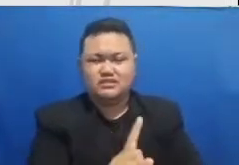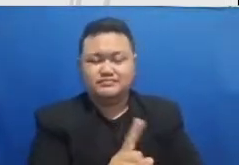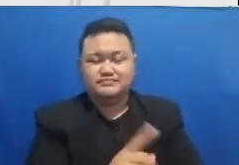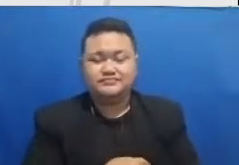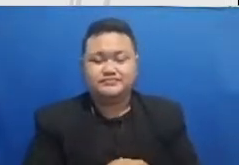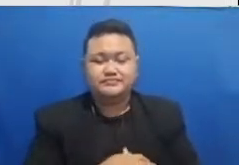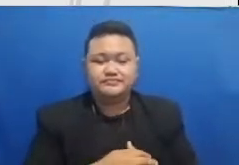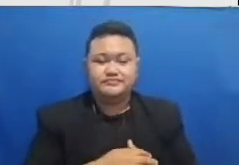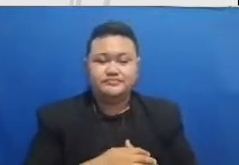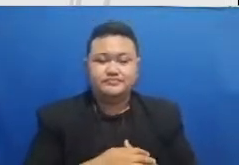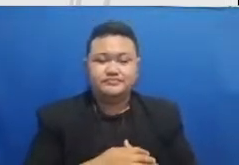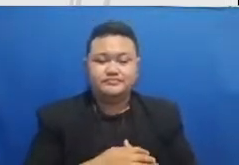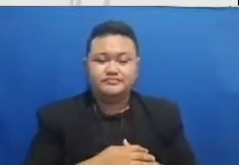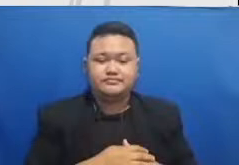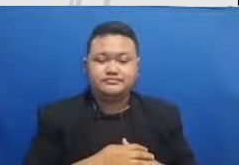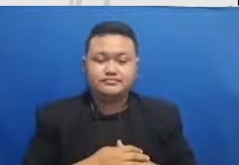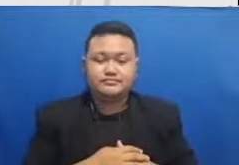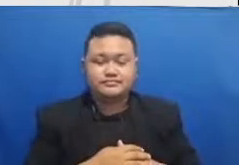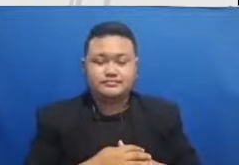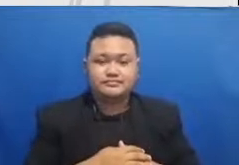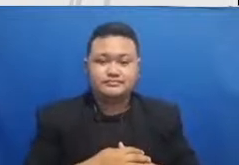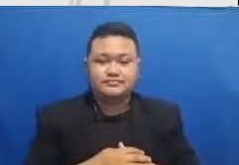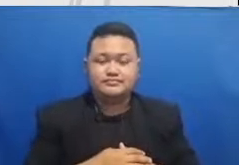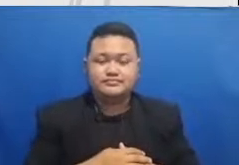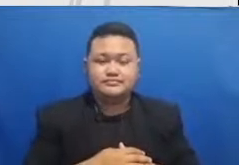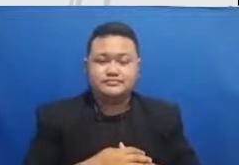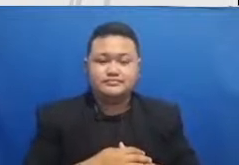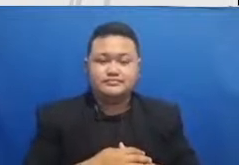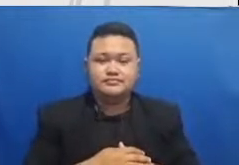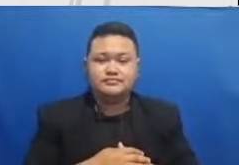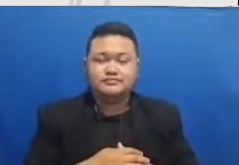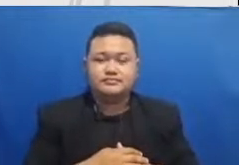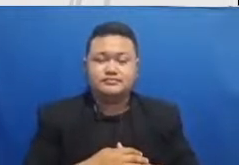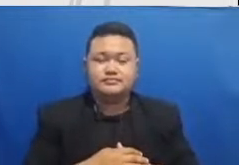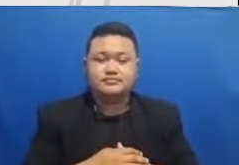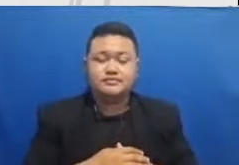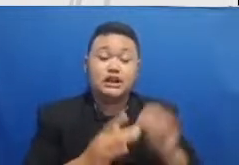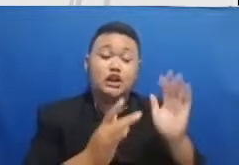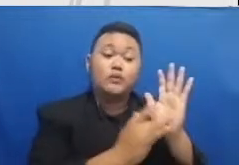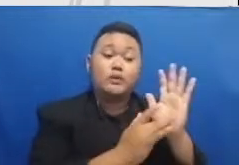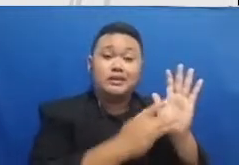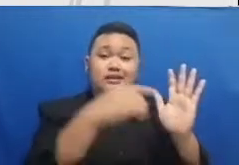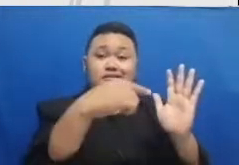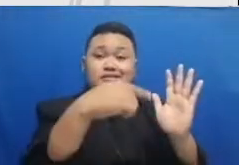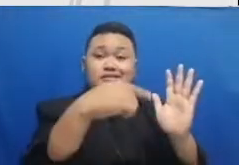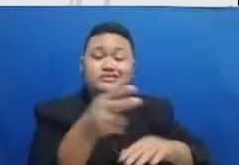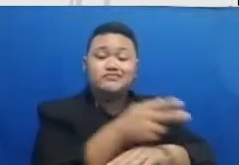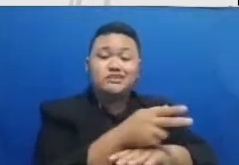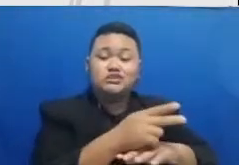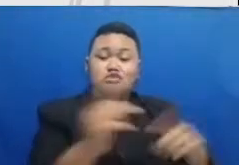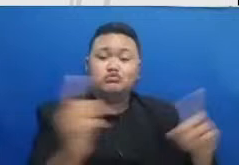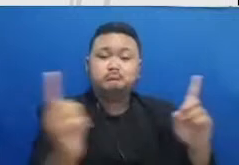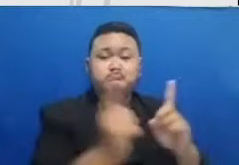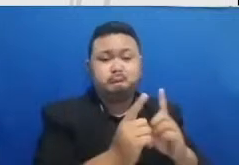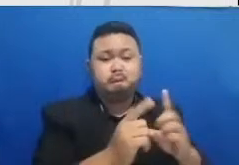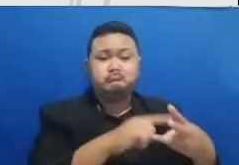see om if there is no webinars there are no video meetings there are no applications like Google